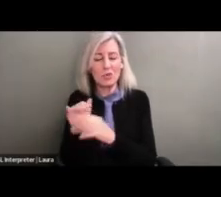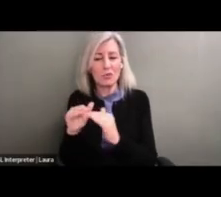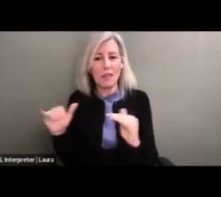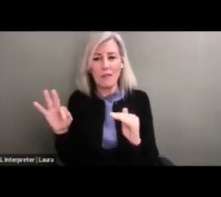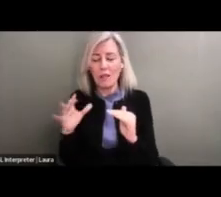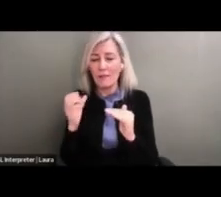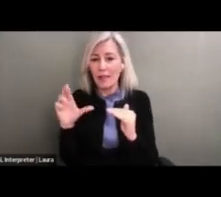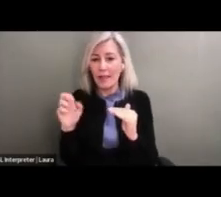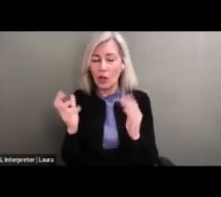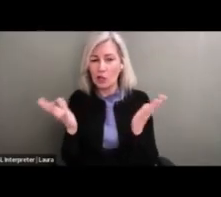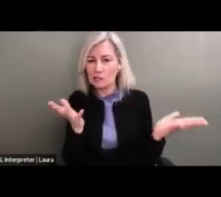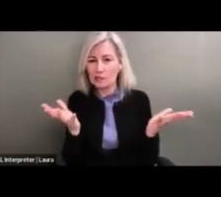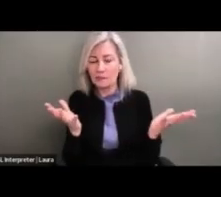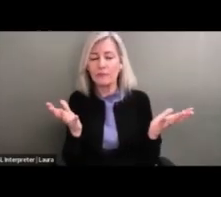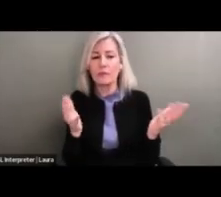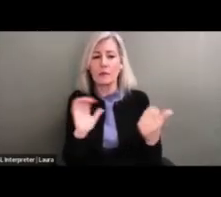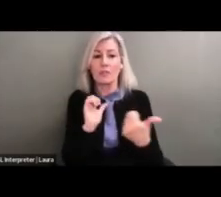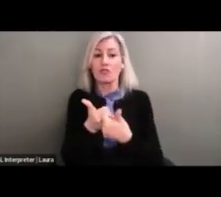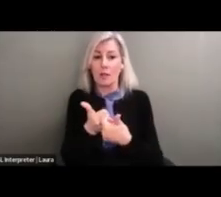with behavioral health needs,